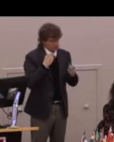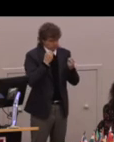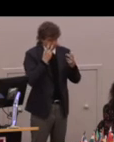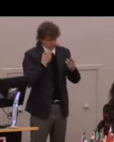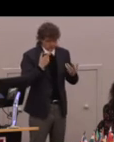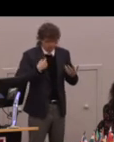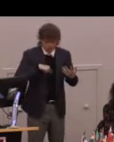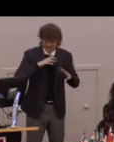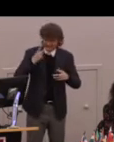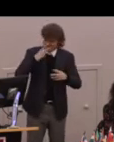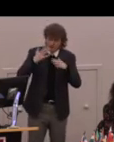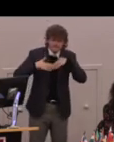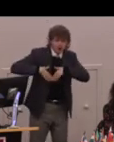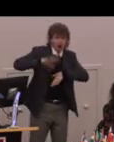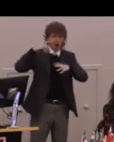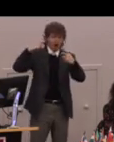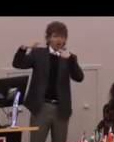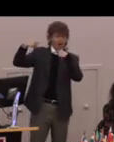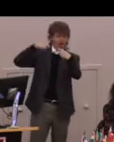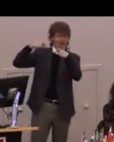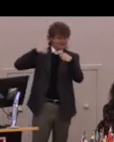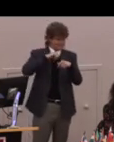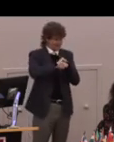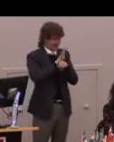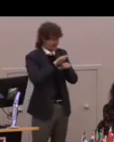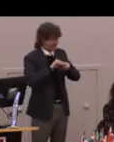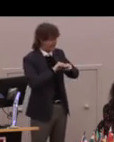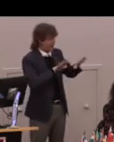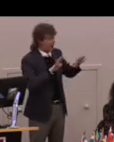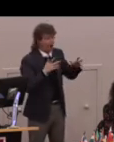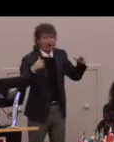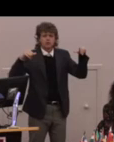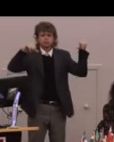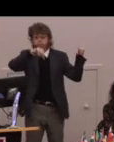during the pandemic. These are all things that are absolutely interconnected because